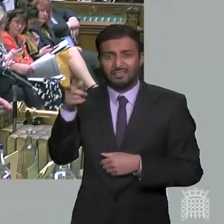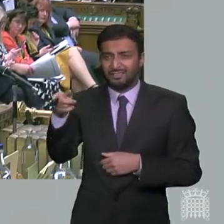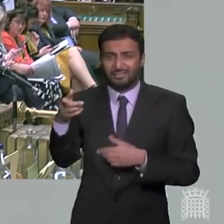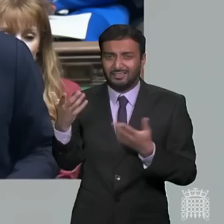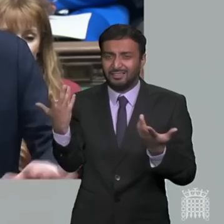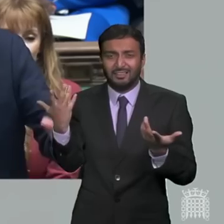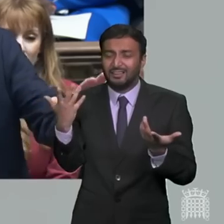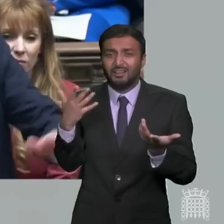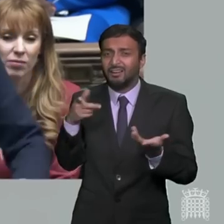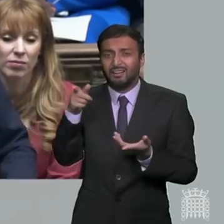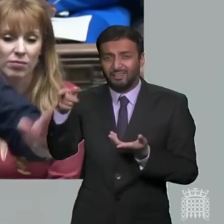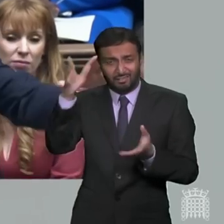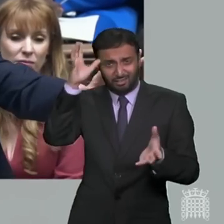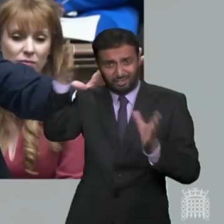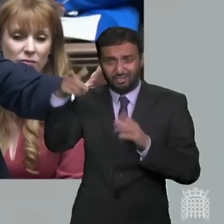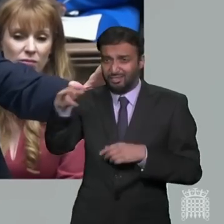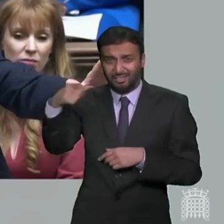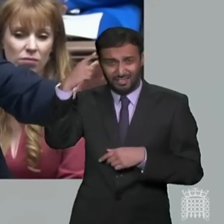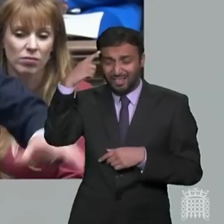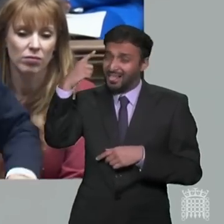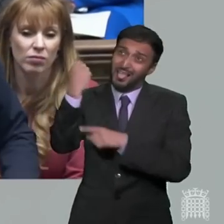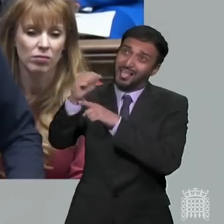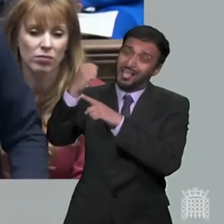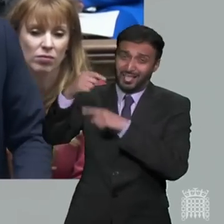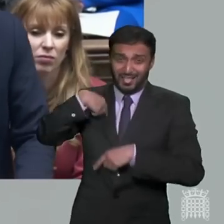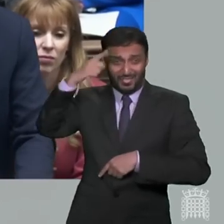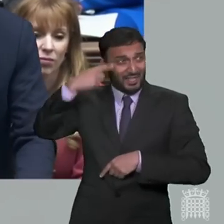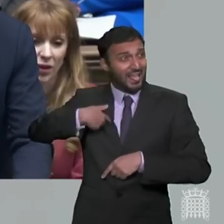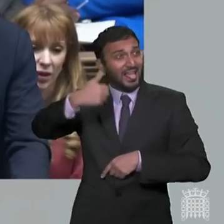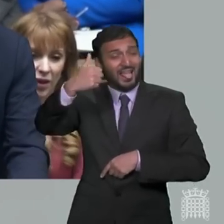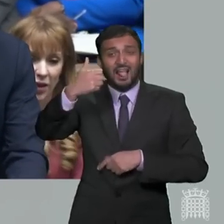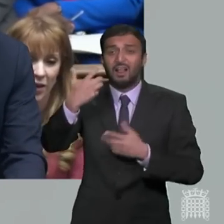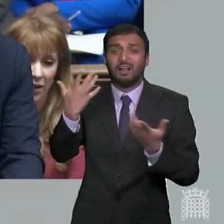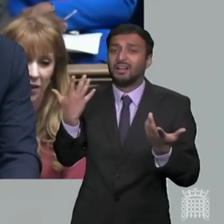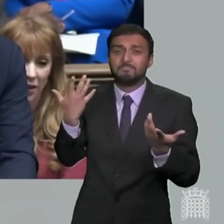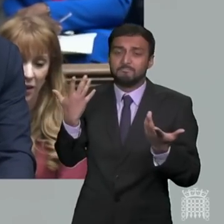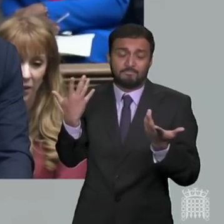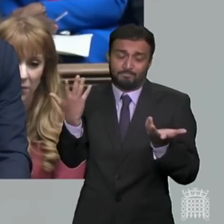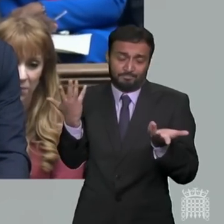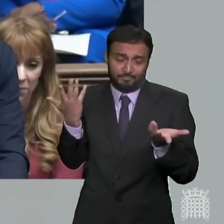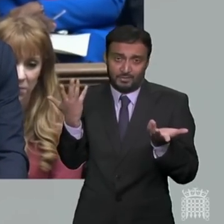[Interruption.] Conservative Members do not like their record—that is the problem. So, let us try another way.